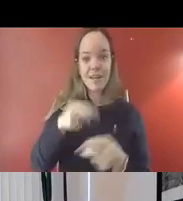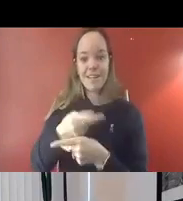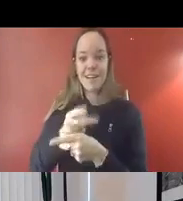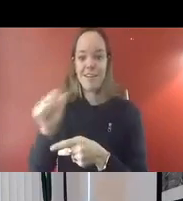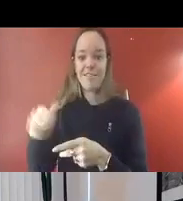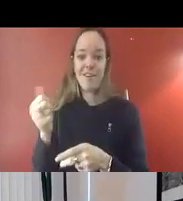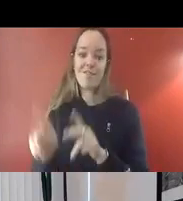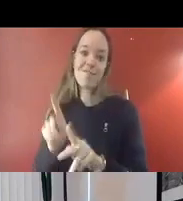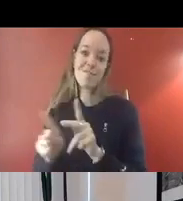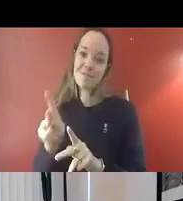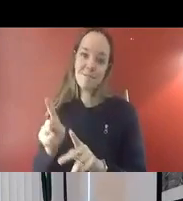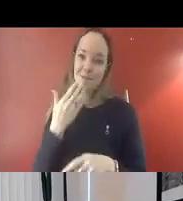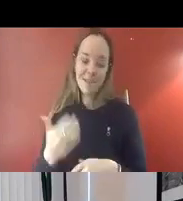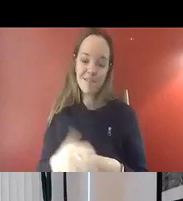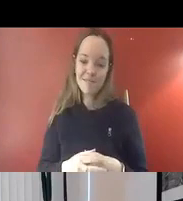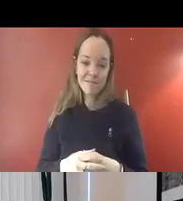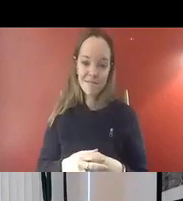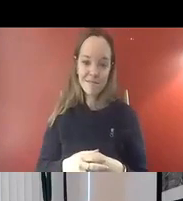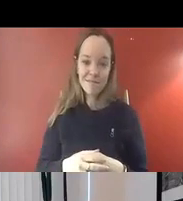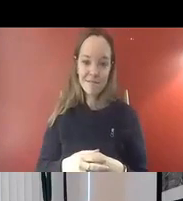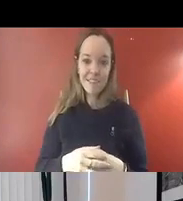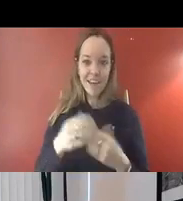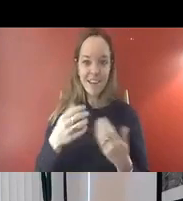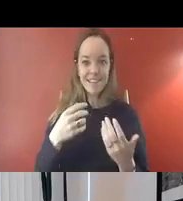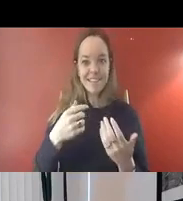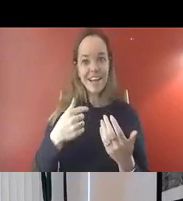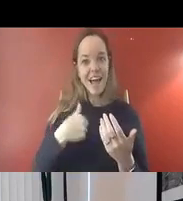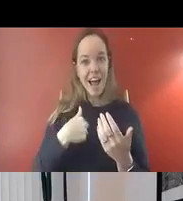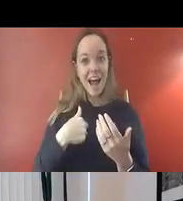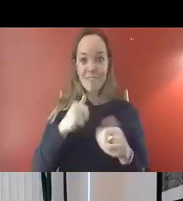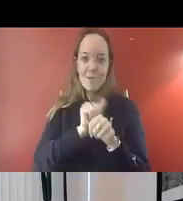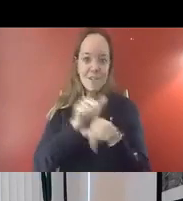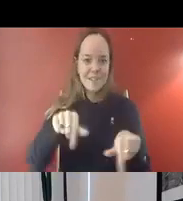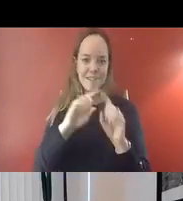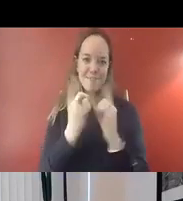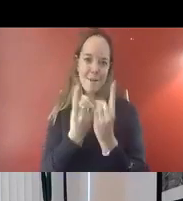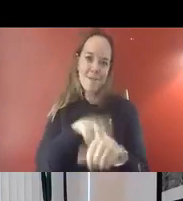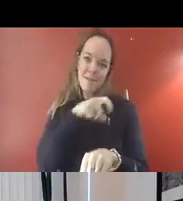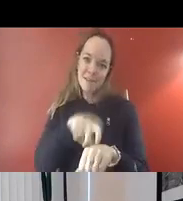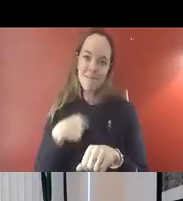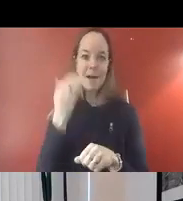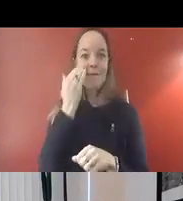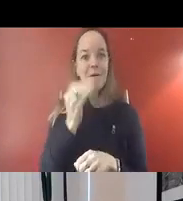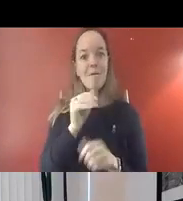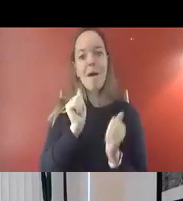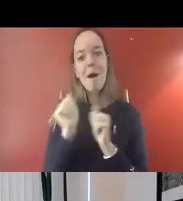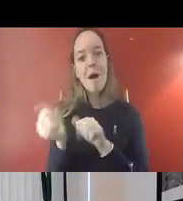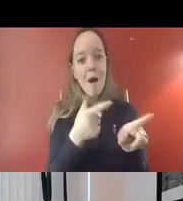department for a long time I know what a our lives. And having worked in this dedicated group this is and how much we department for a long time I know what a all care about everybody else. So please dedicated group this is and how much we